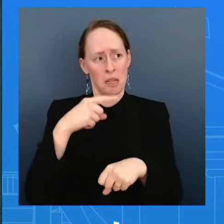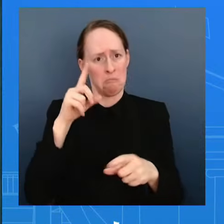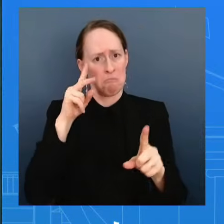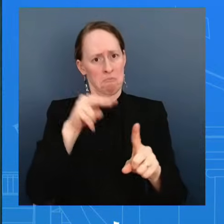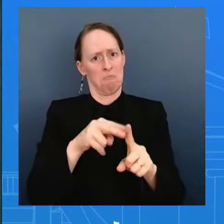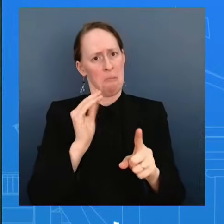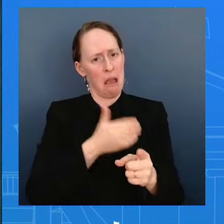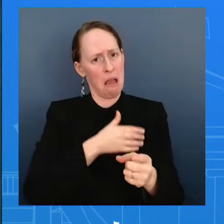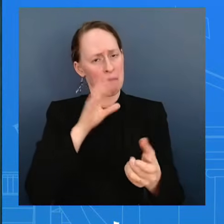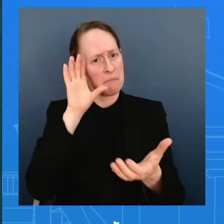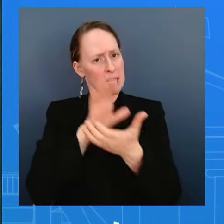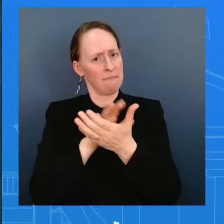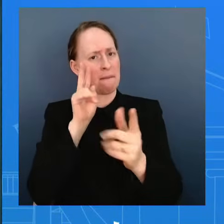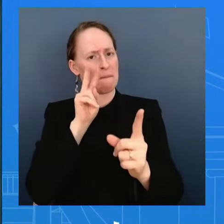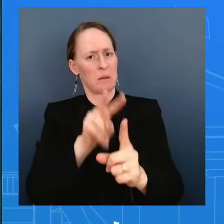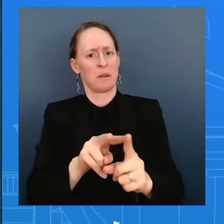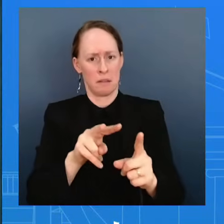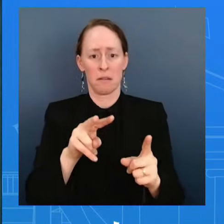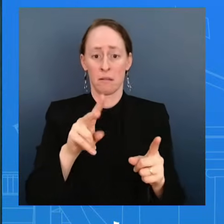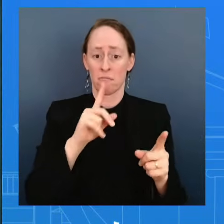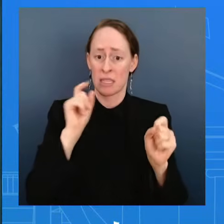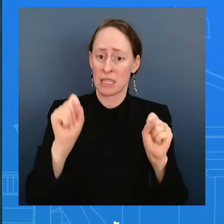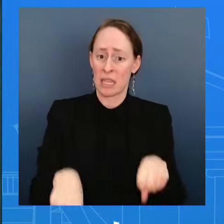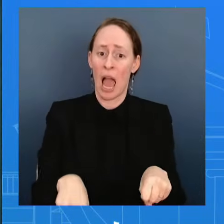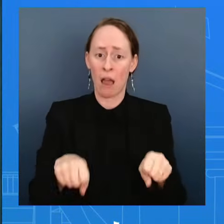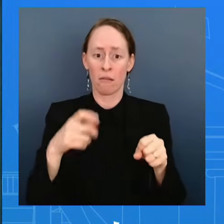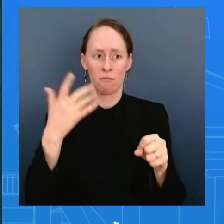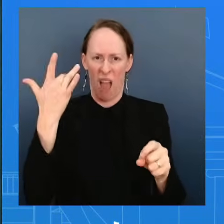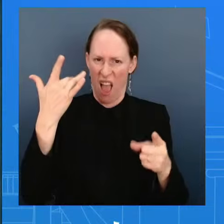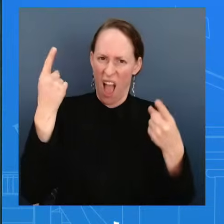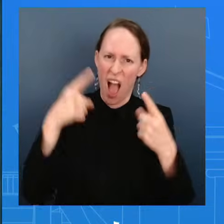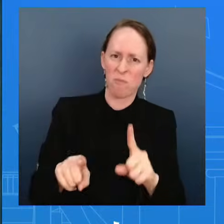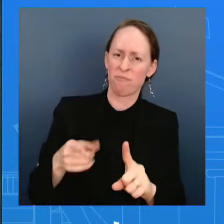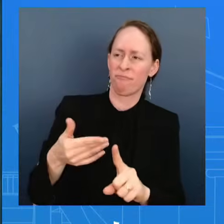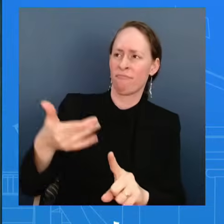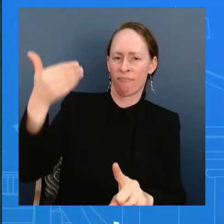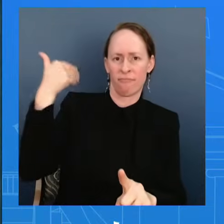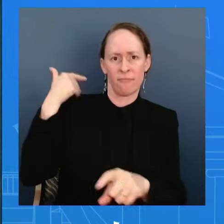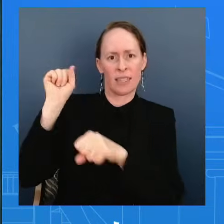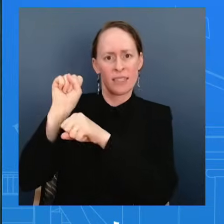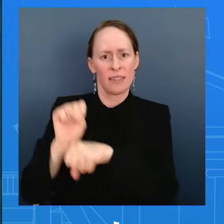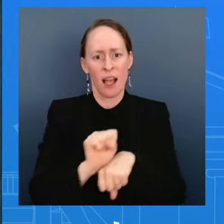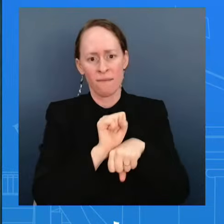about the reports of casualties and injuries over the weekend and past weeks. And we share our deepest condolences